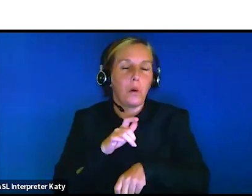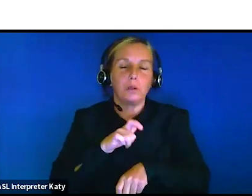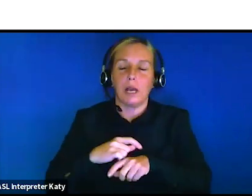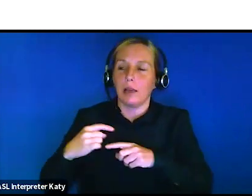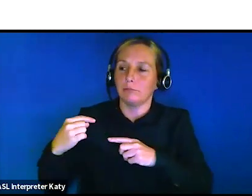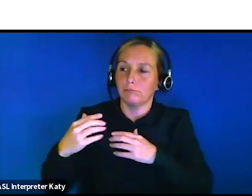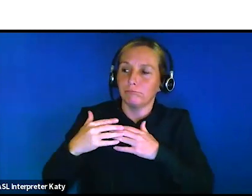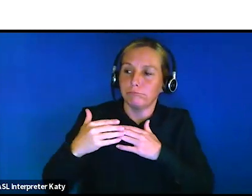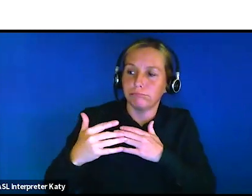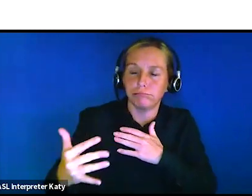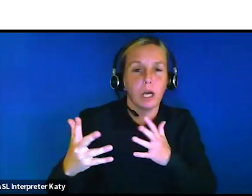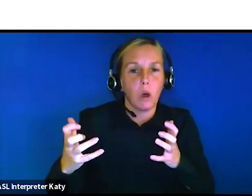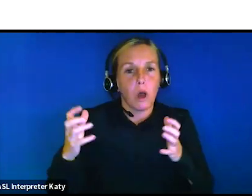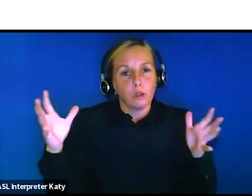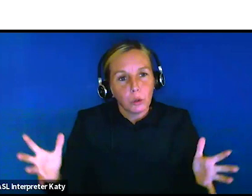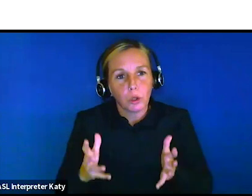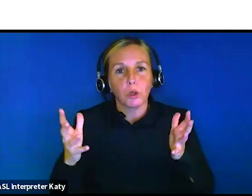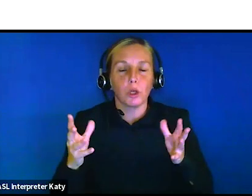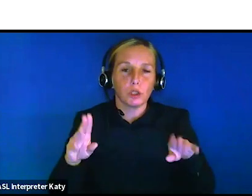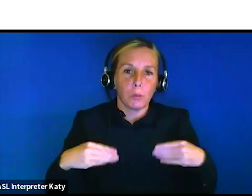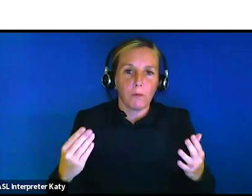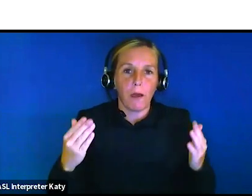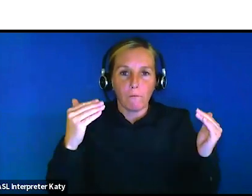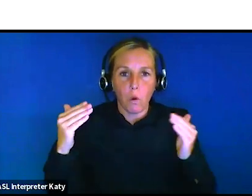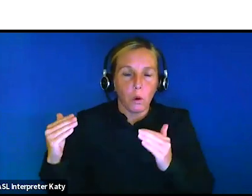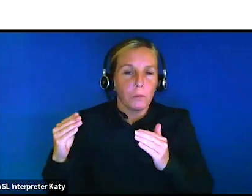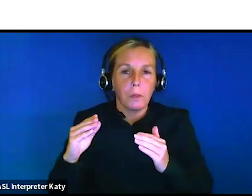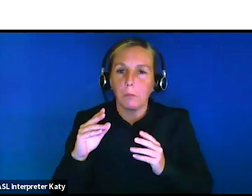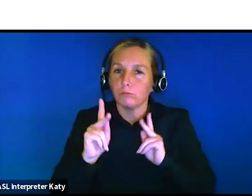to people across the country through sharing my story.